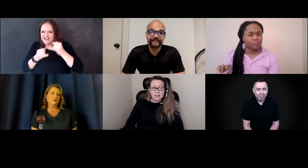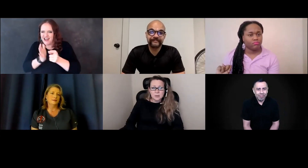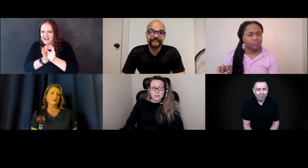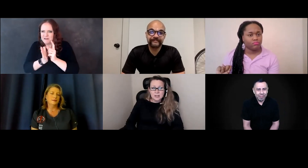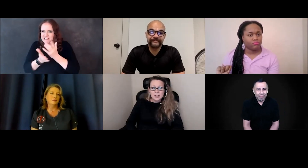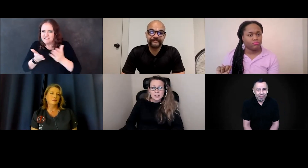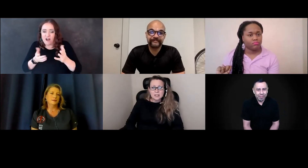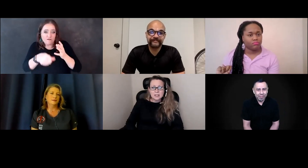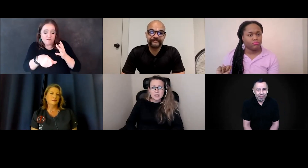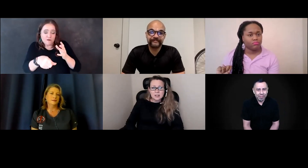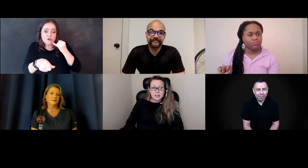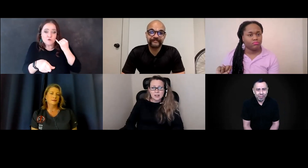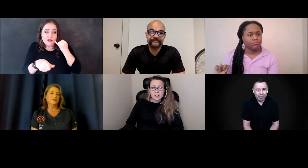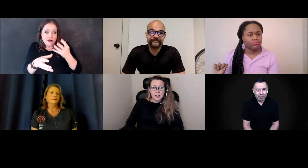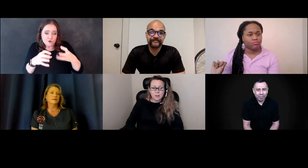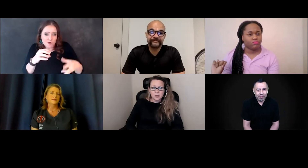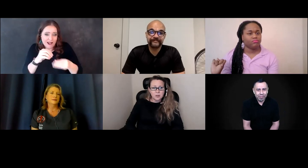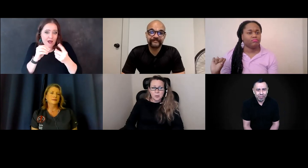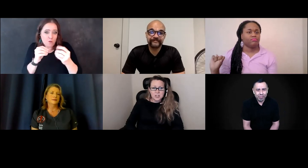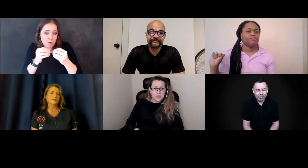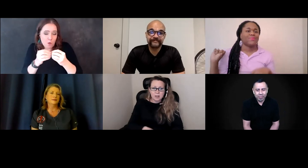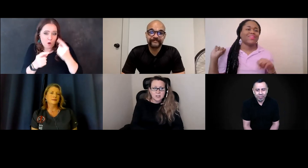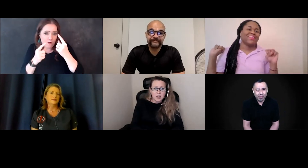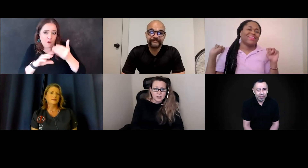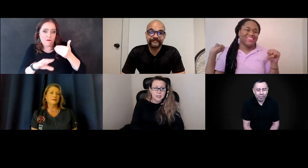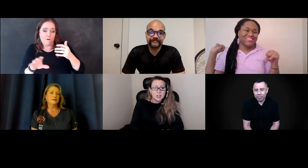information to the audience, Julia, one last thought before we go?